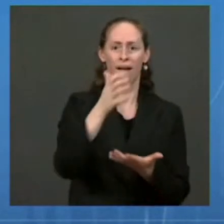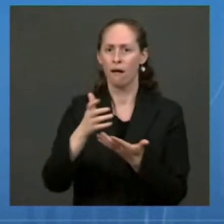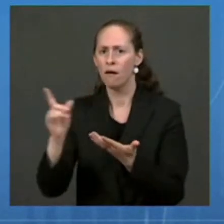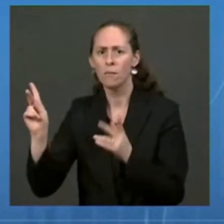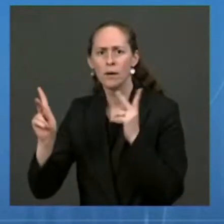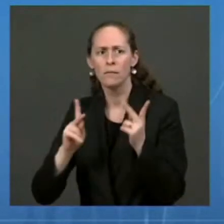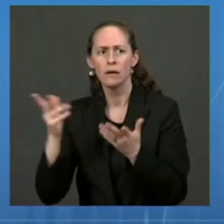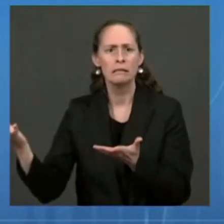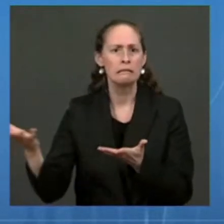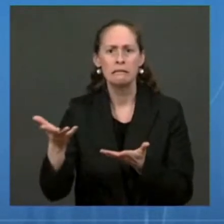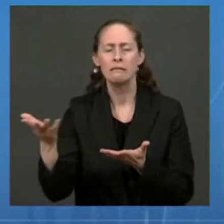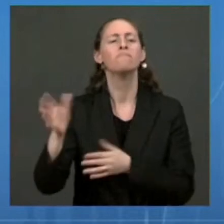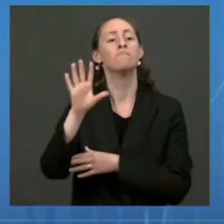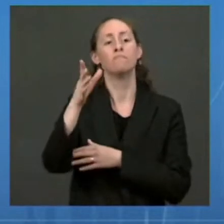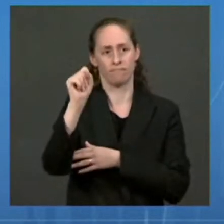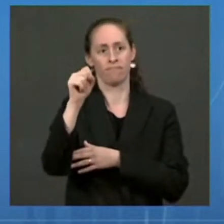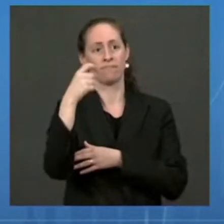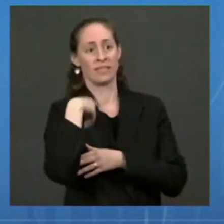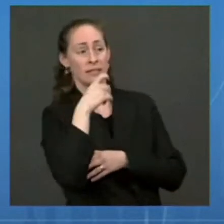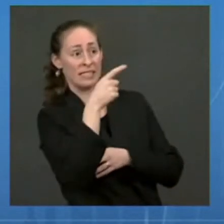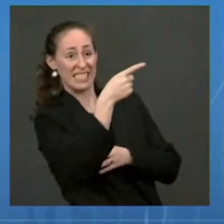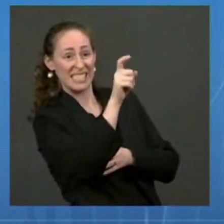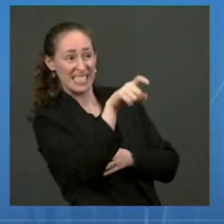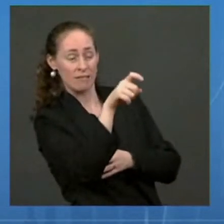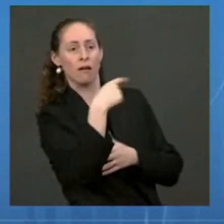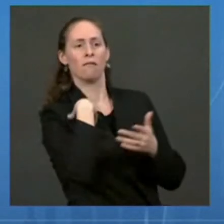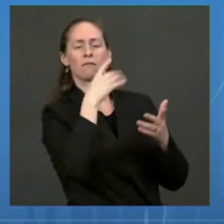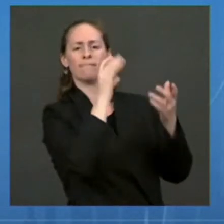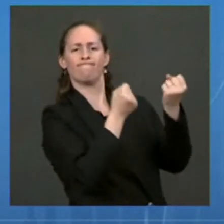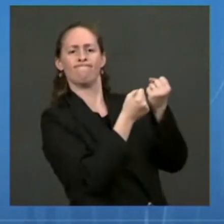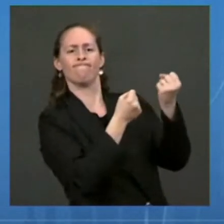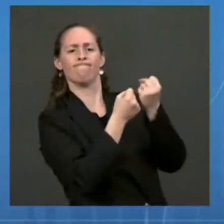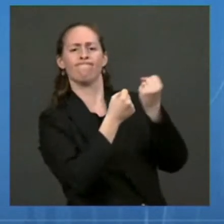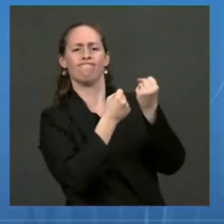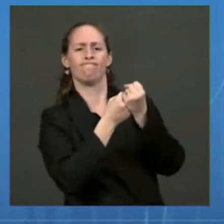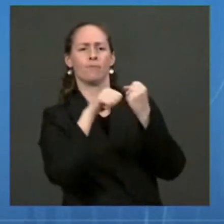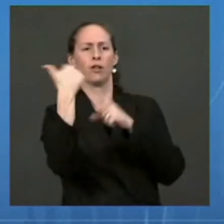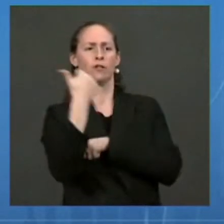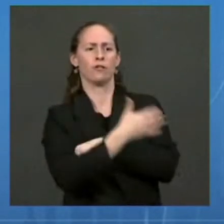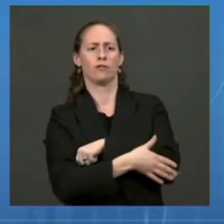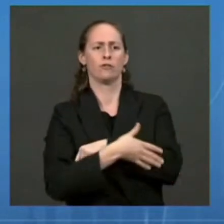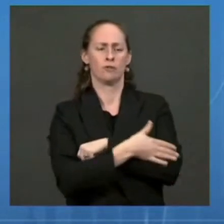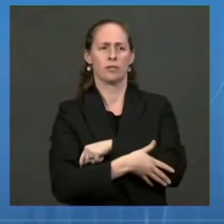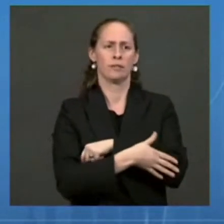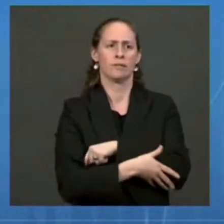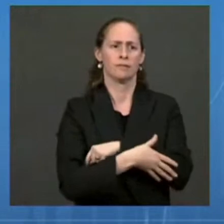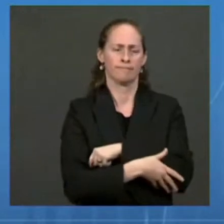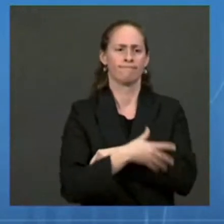BILLION DOSES. YOU ARE RIGHT TO POINT OUT THAT VACCINES ARE NOT THE SAME THINGS AS VACCINATIONS AND MAKING SURE LIKE WE DID COMING INTO OFFICE WHEN THERE WERE